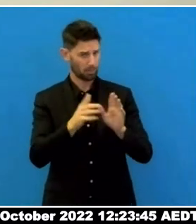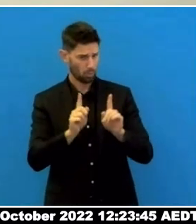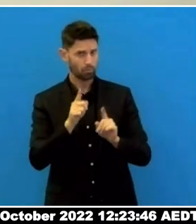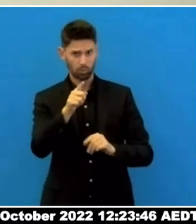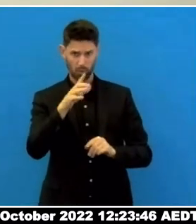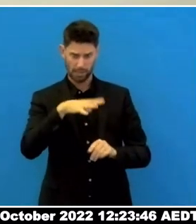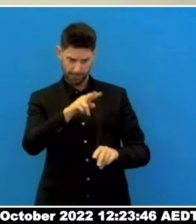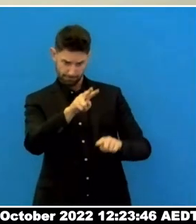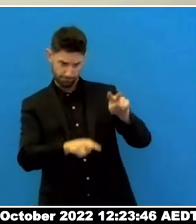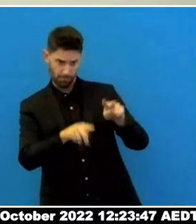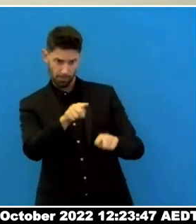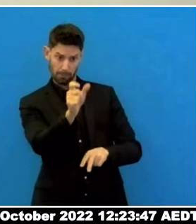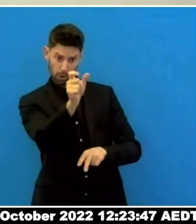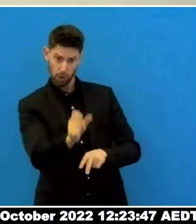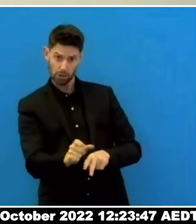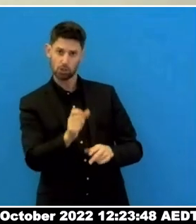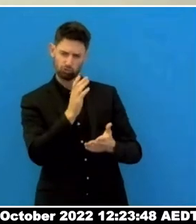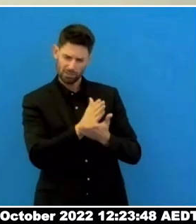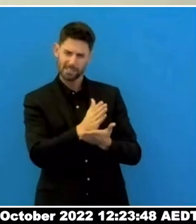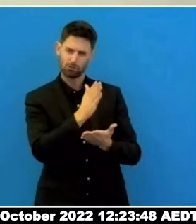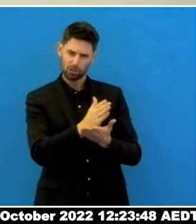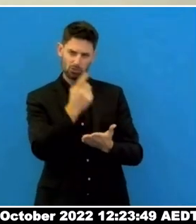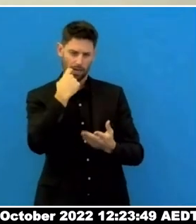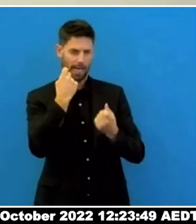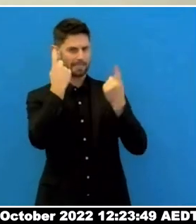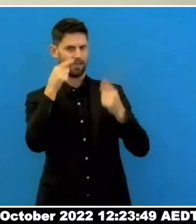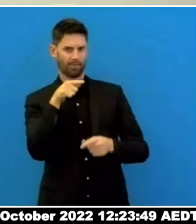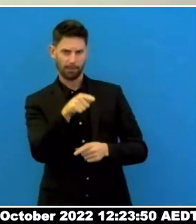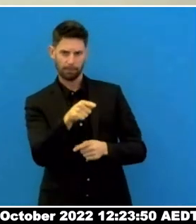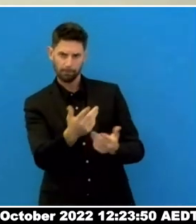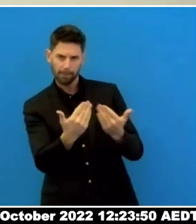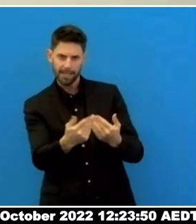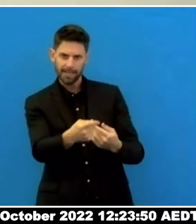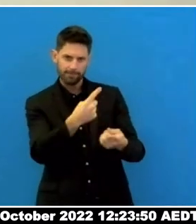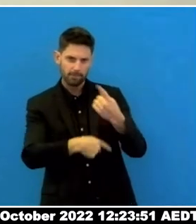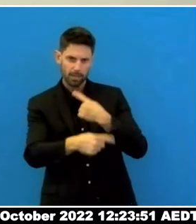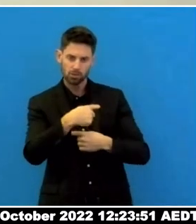So, not thinking what's wrong with you, but thinking what are the things that have happened in your life that are impacting you now.